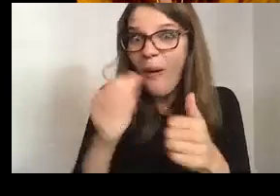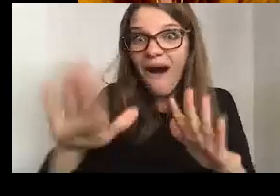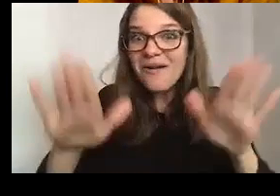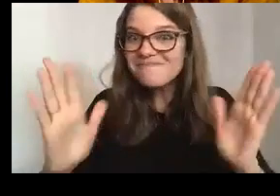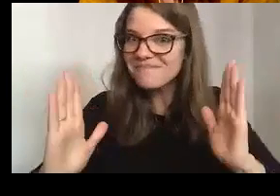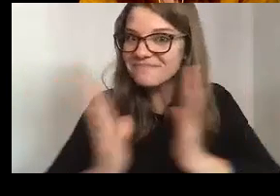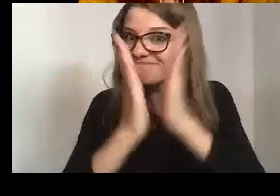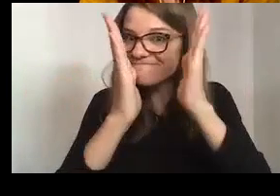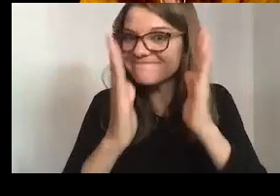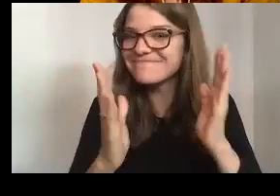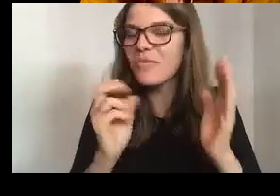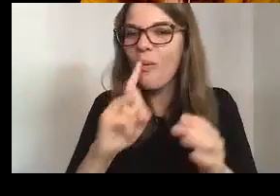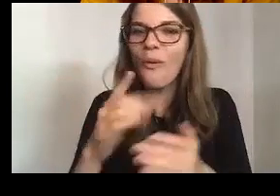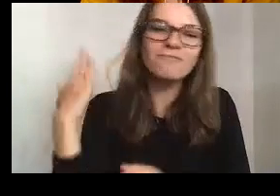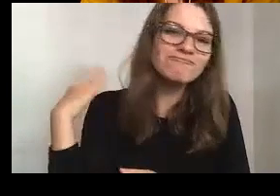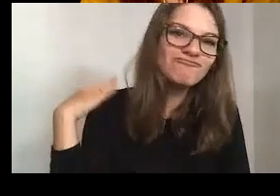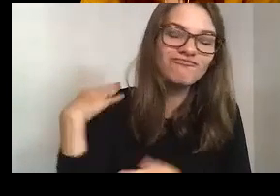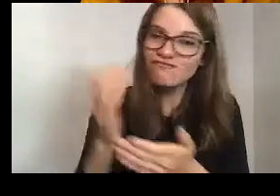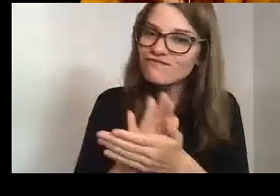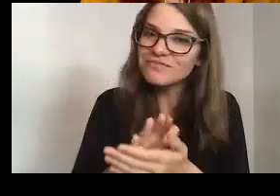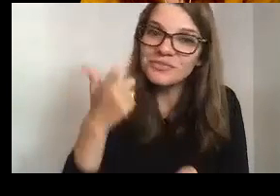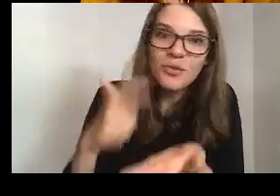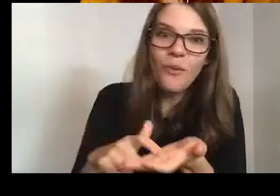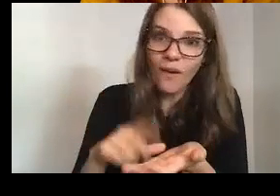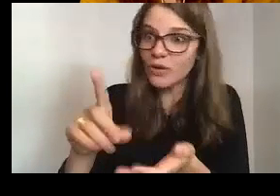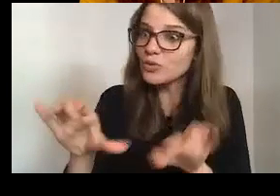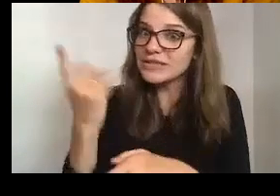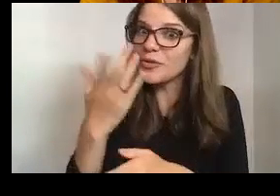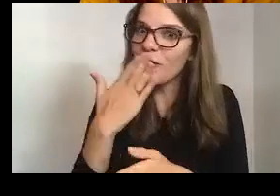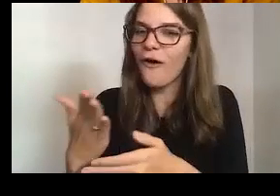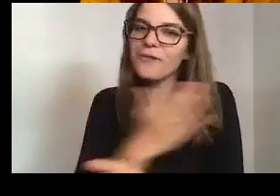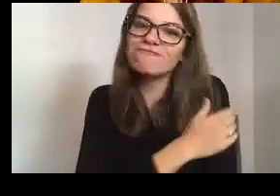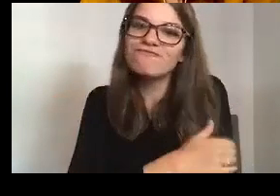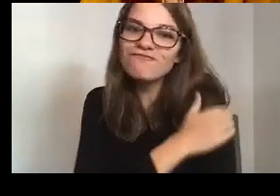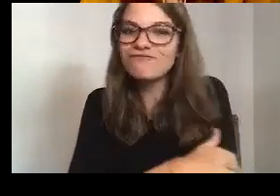or a quick pat on the back if the parent noticed them doing something and so this is really where